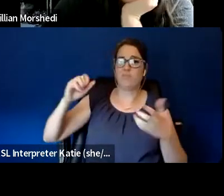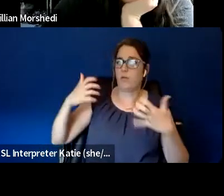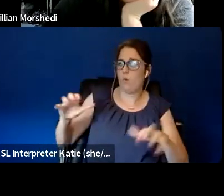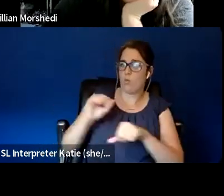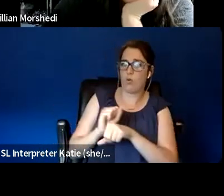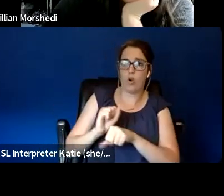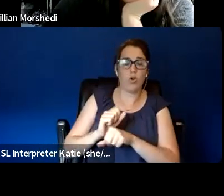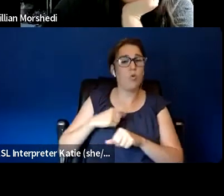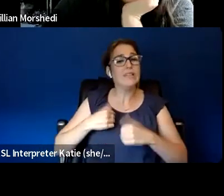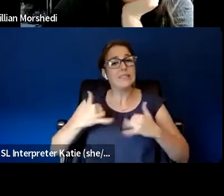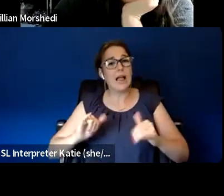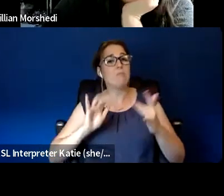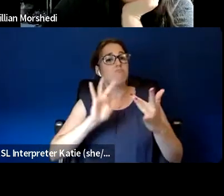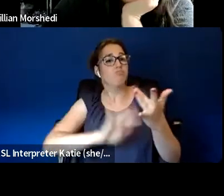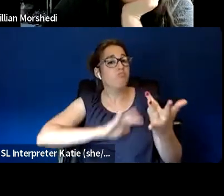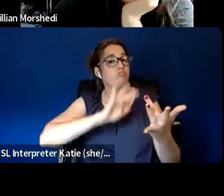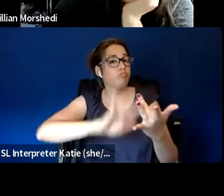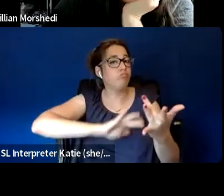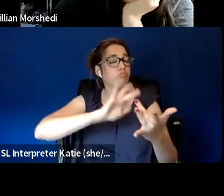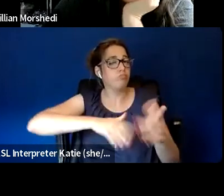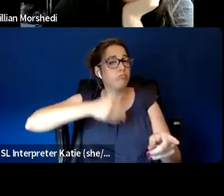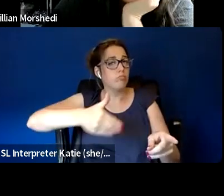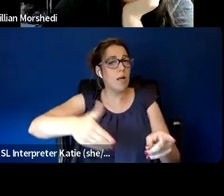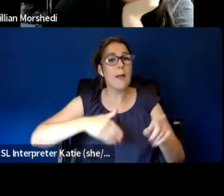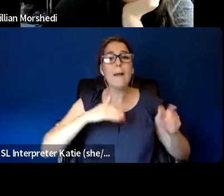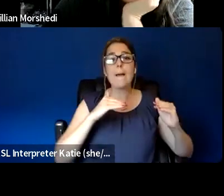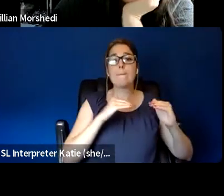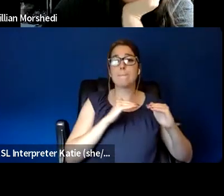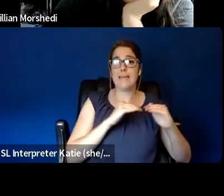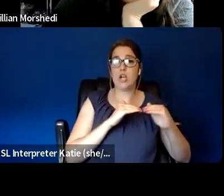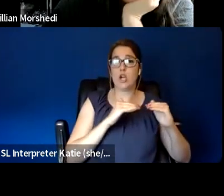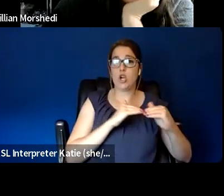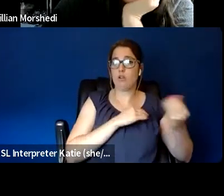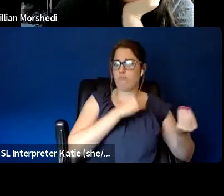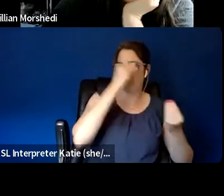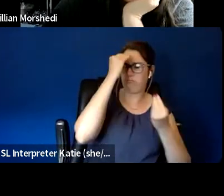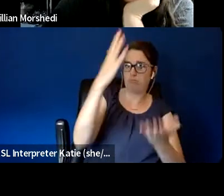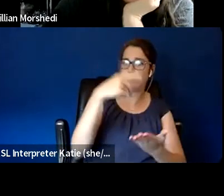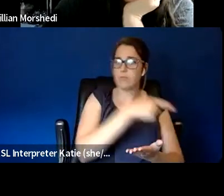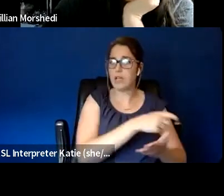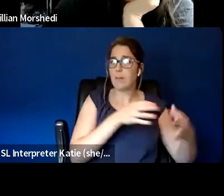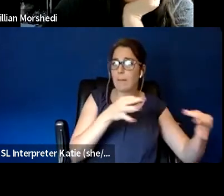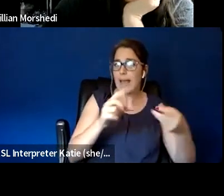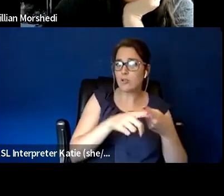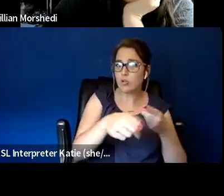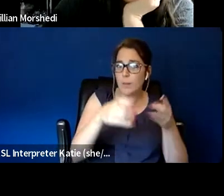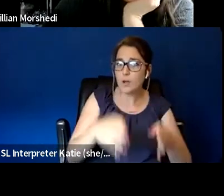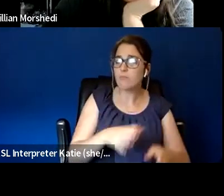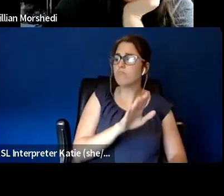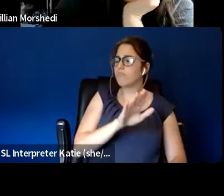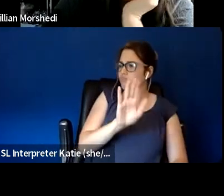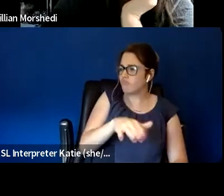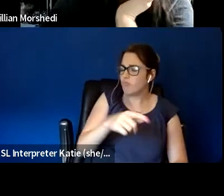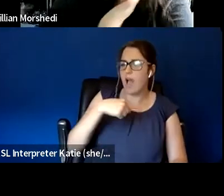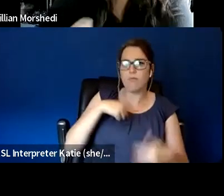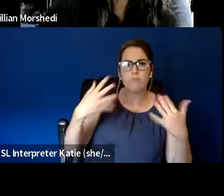And when our peer explained to him that she took Vivitrol and she took psychiatric medications,